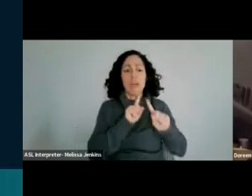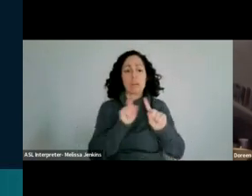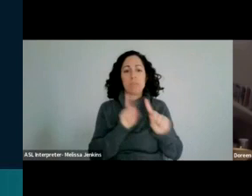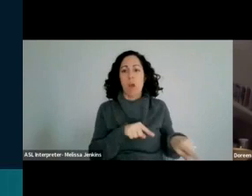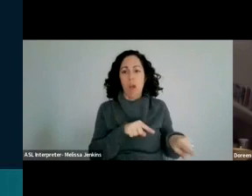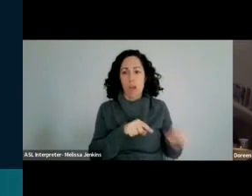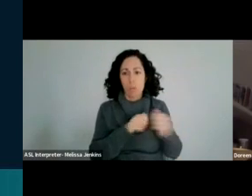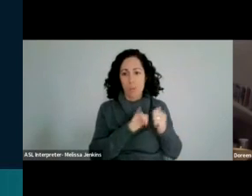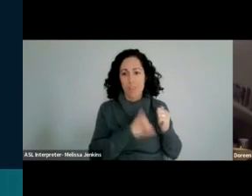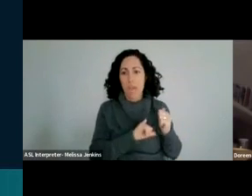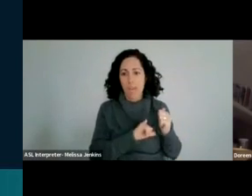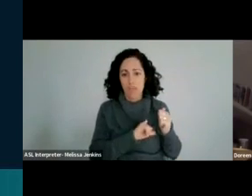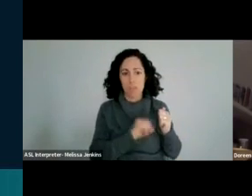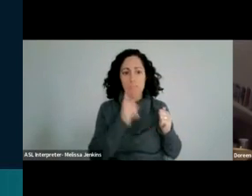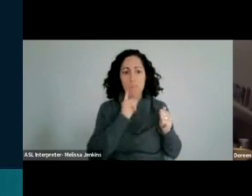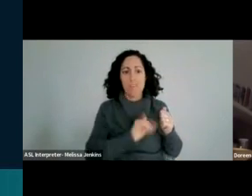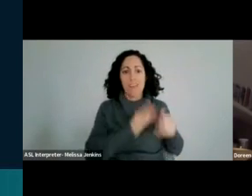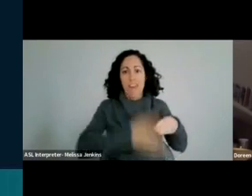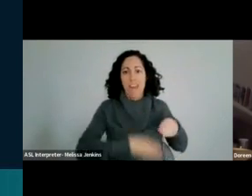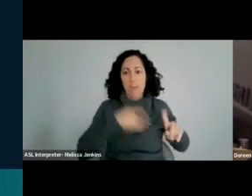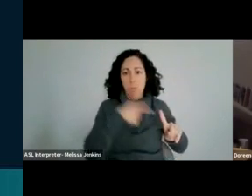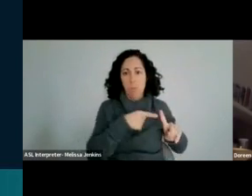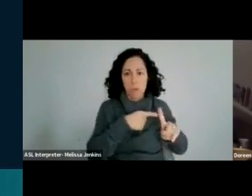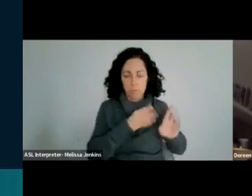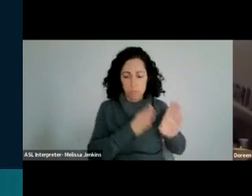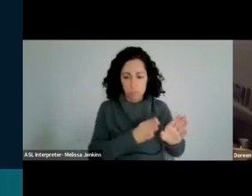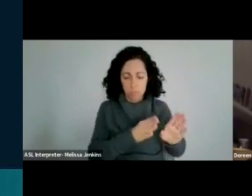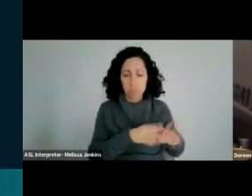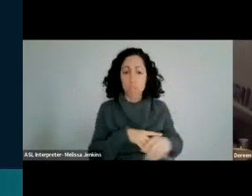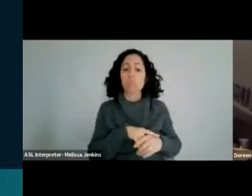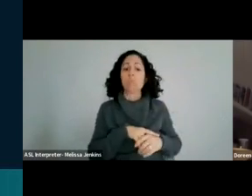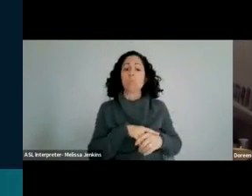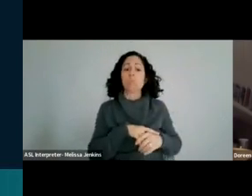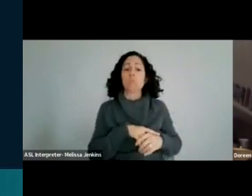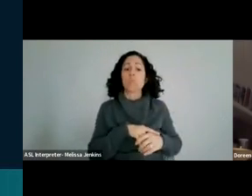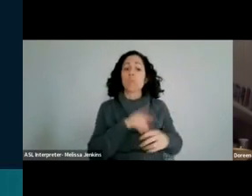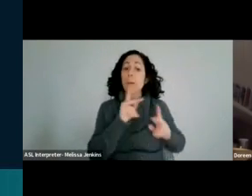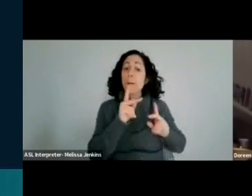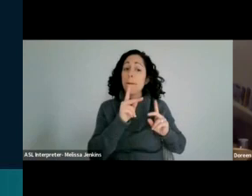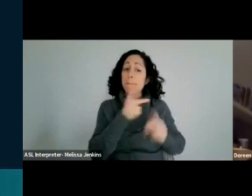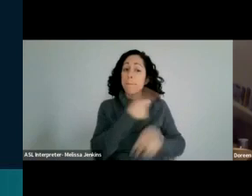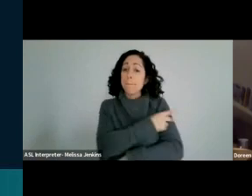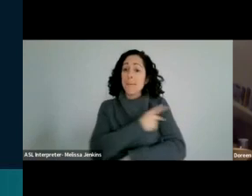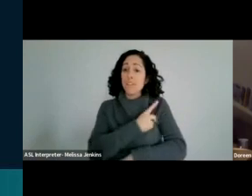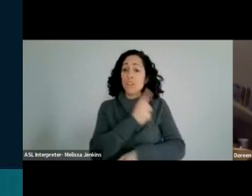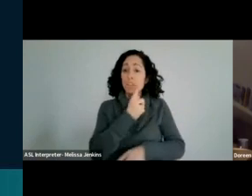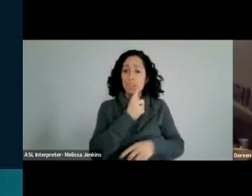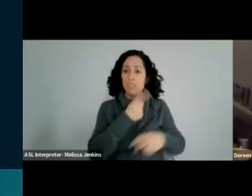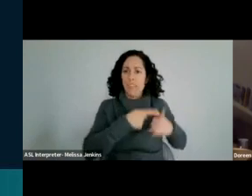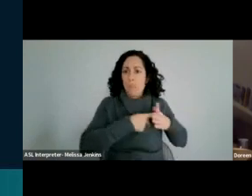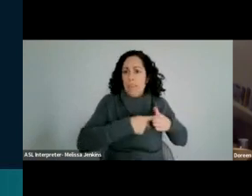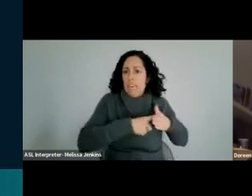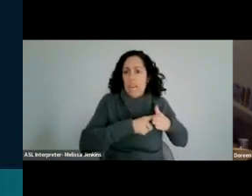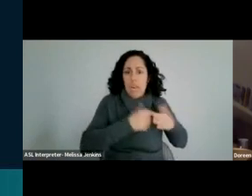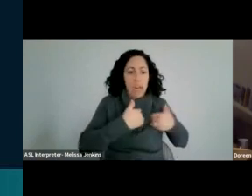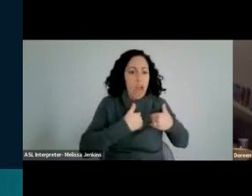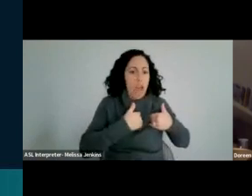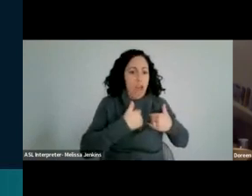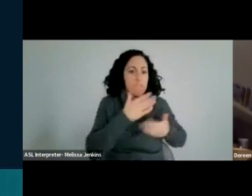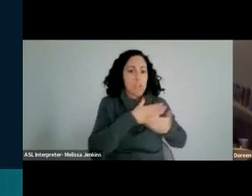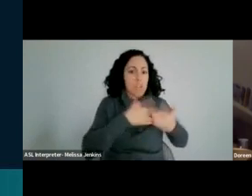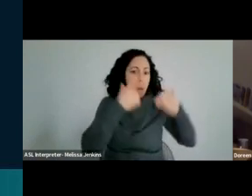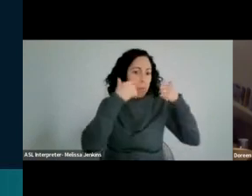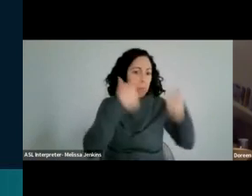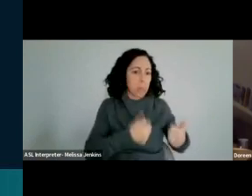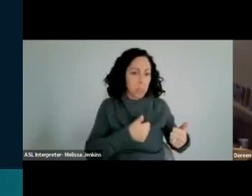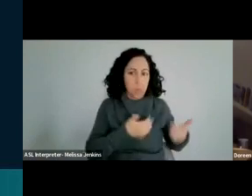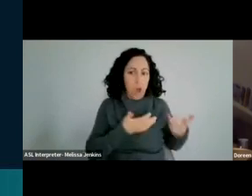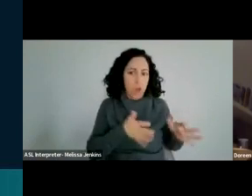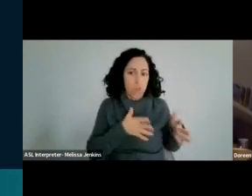It will only include patients that are showing some loss of visual acuity at baseline.